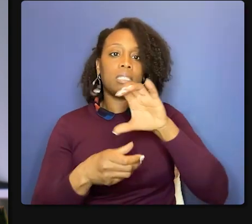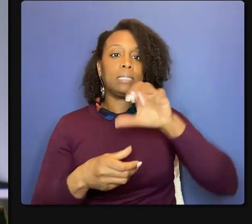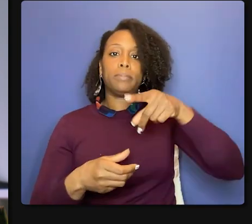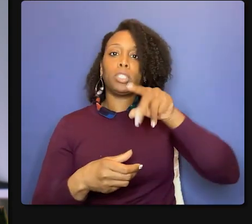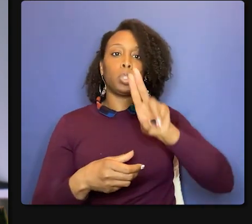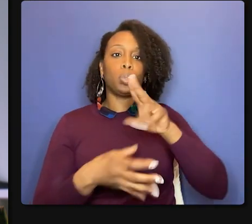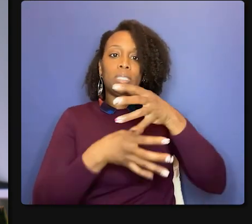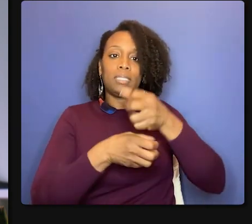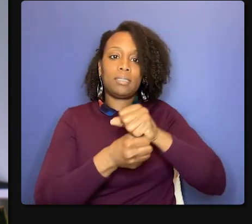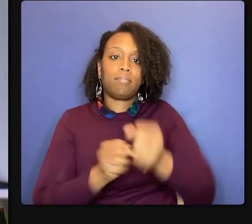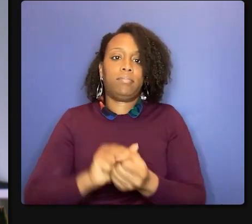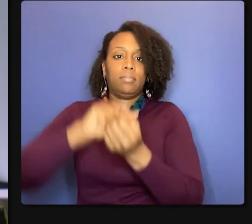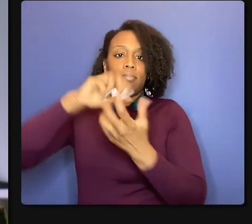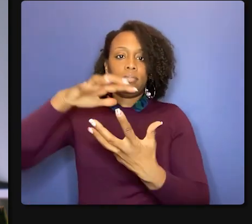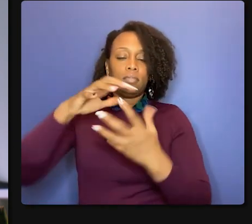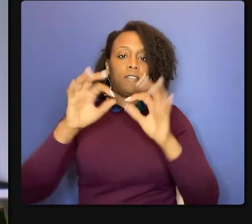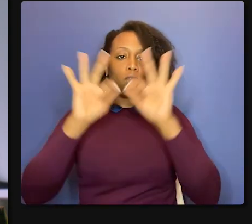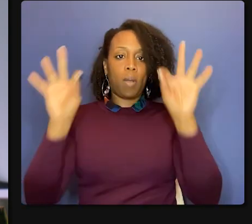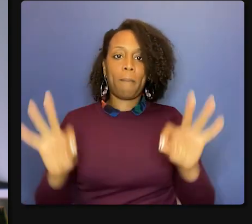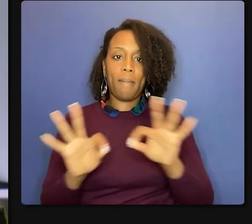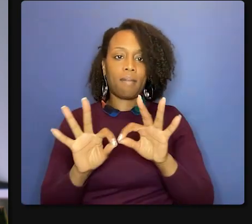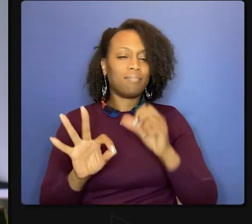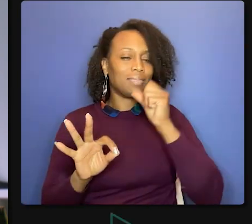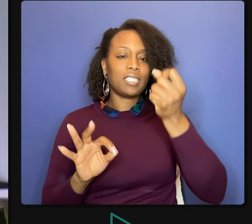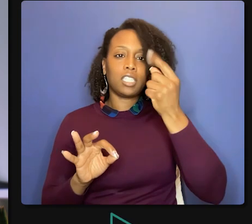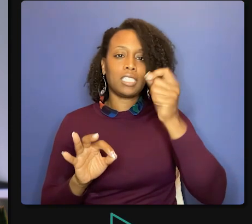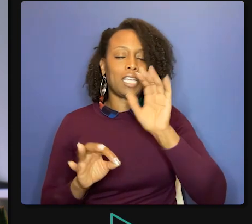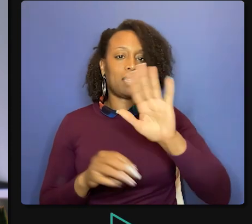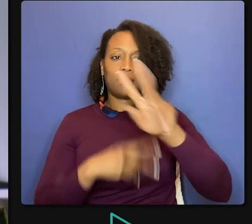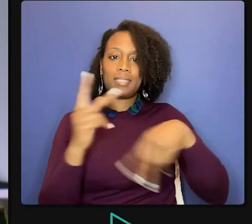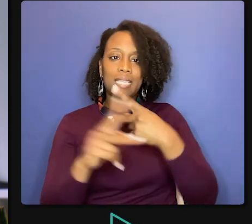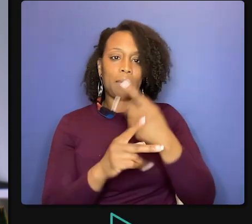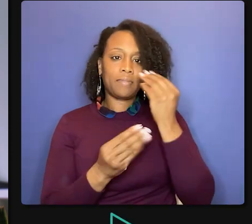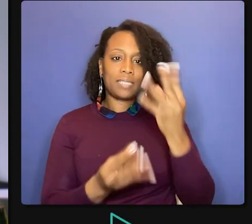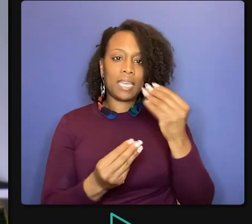with any built-in CPU decompression formats. It doesn't understand the type of data.